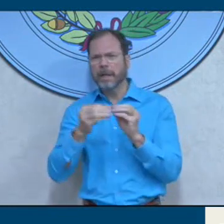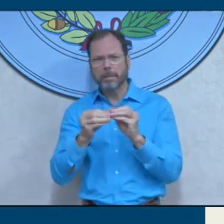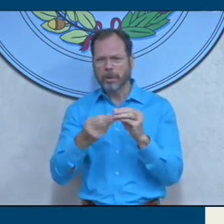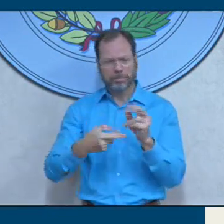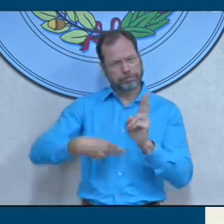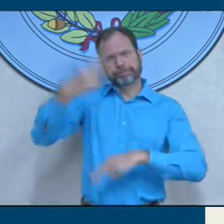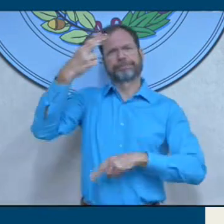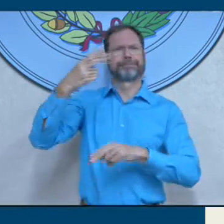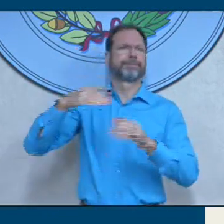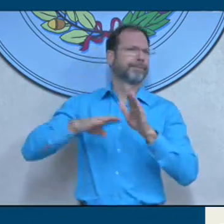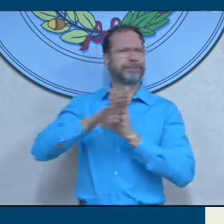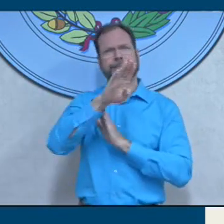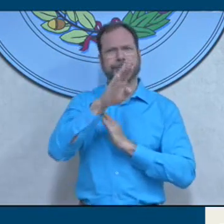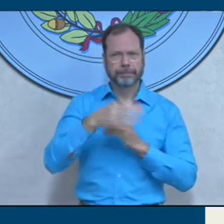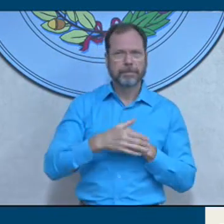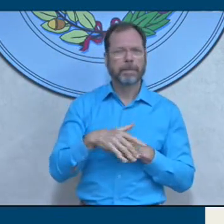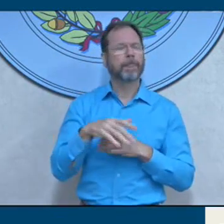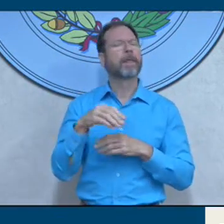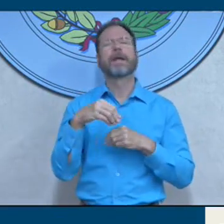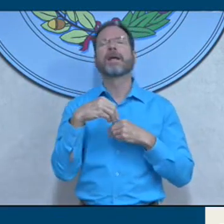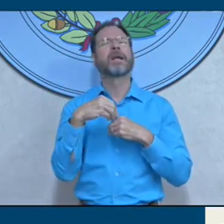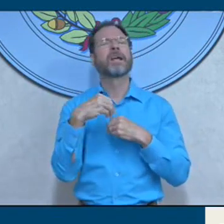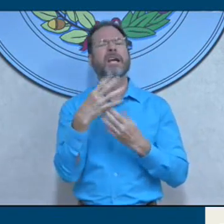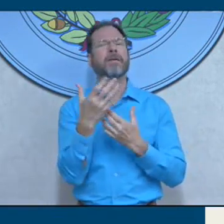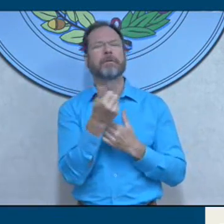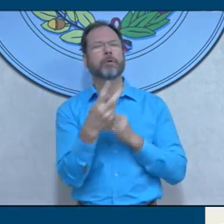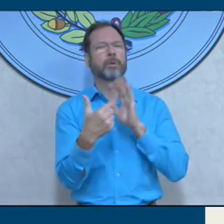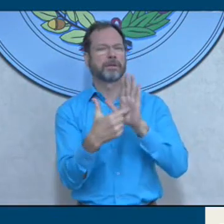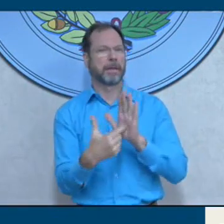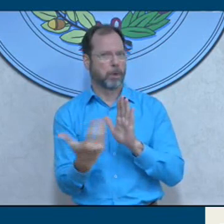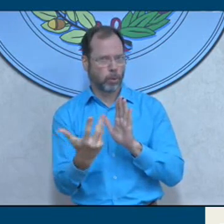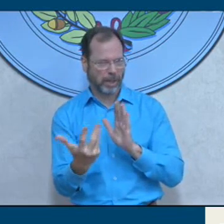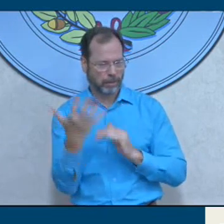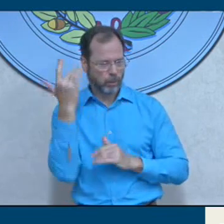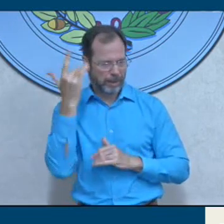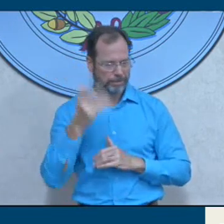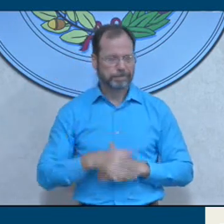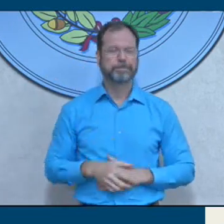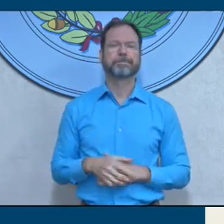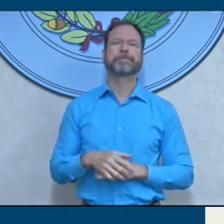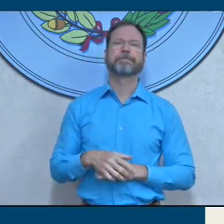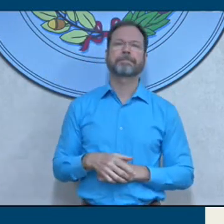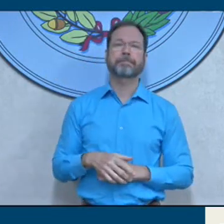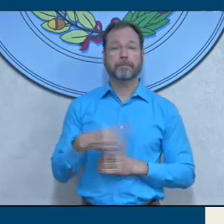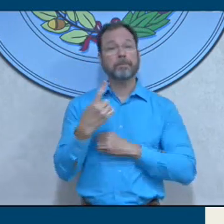THAT WE HAVE BEEN GATHERING FOR THE PAST SEVERAL DAYS AND ARE SOME EXPLANATIONS BUT FOR WHY THESE NUMBERS ARE SO HIGH.